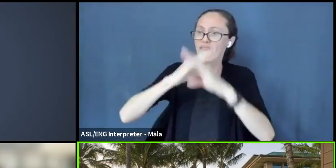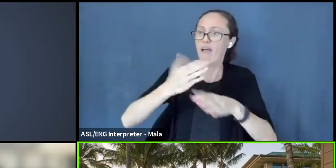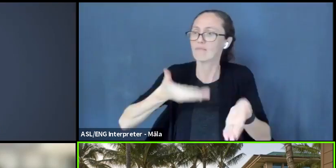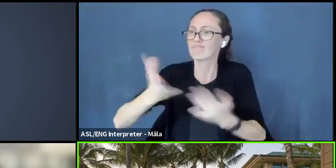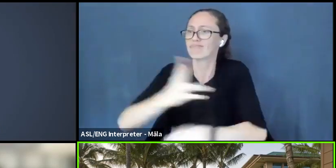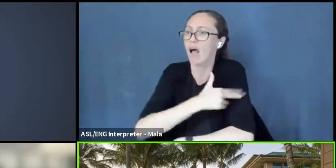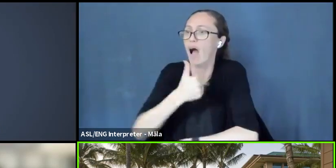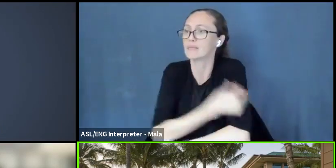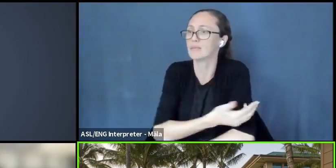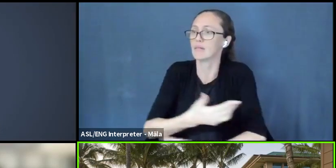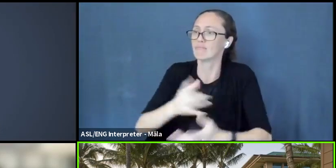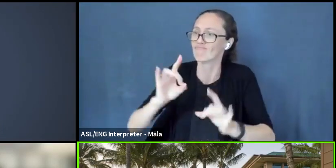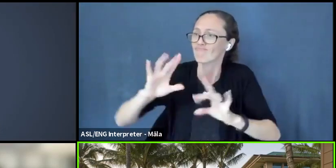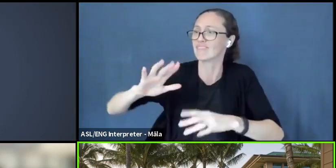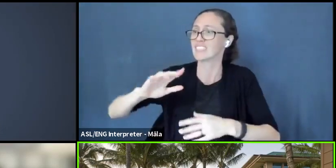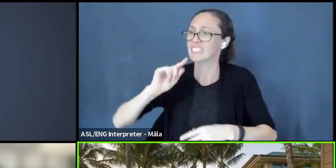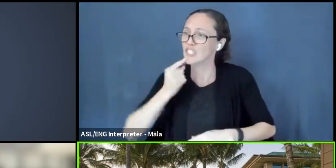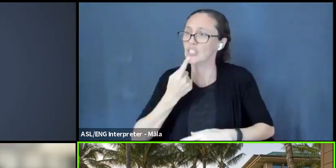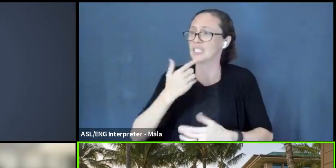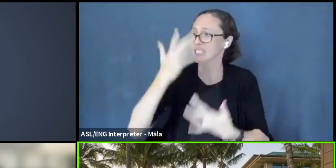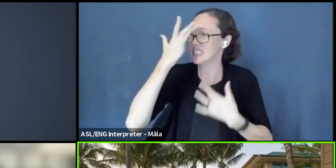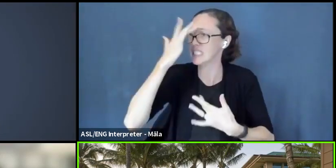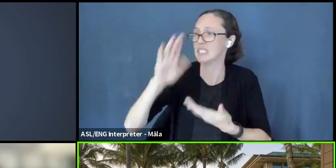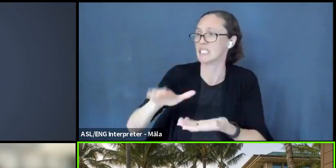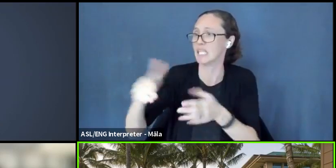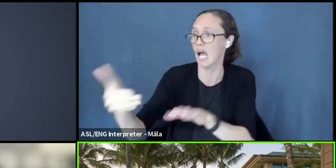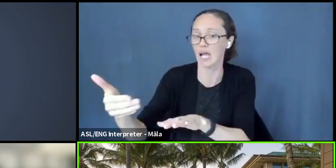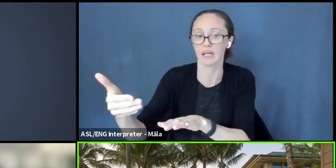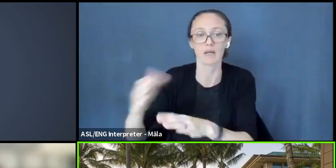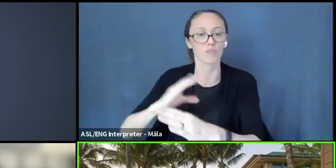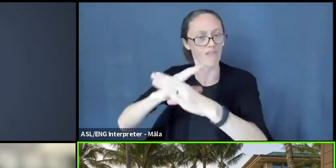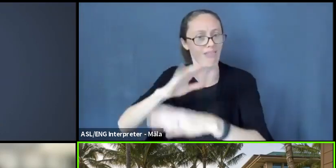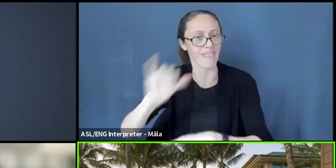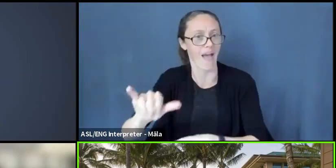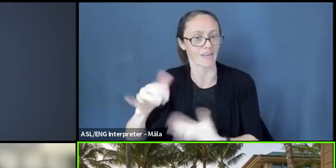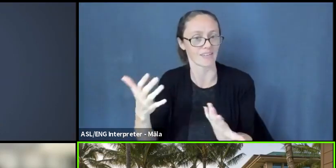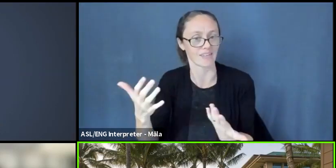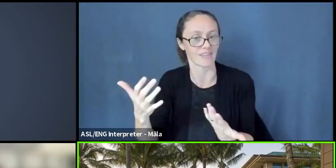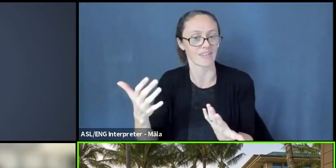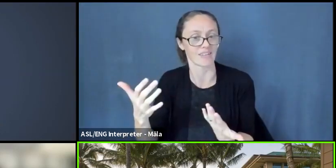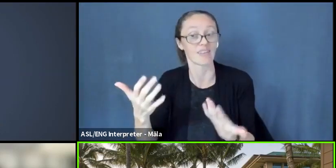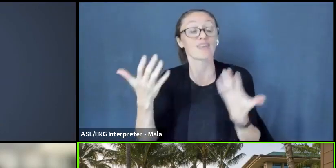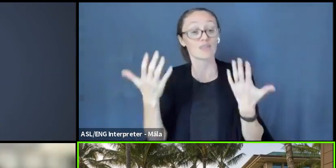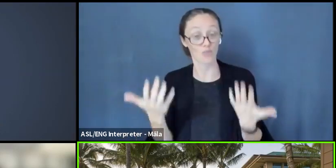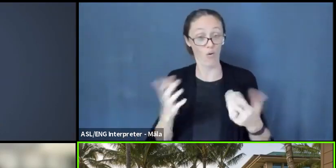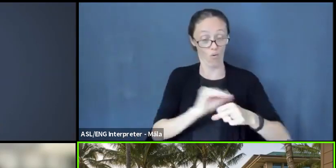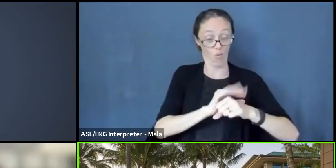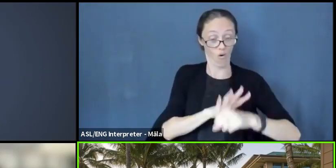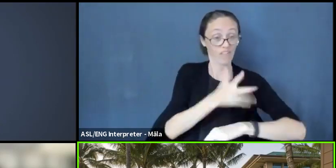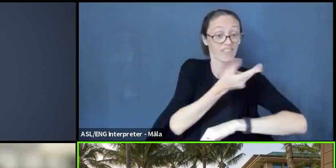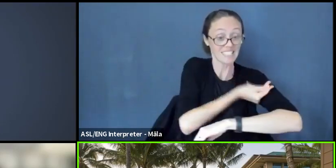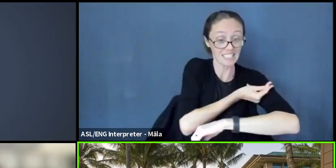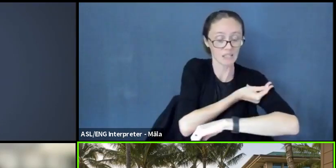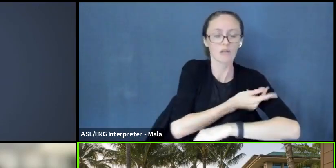We should really think about the Covid vaccines as the biggest goal is really to prevent hospitalizations